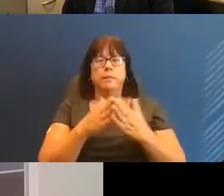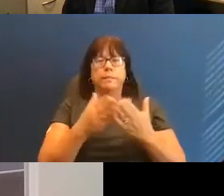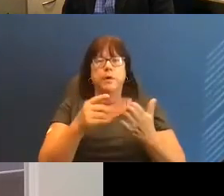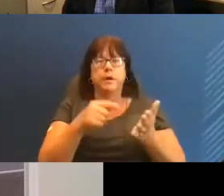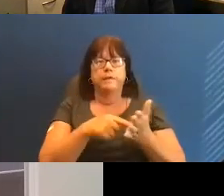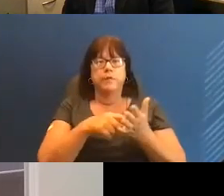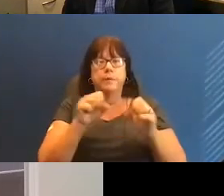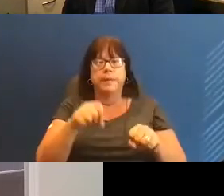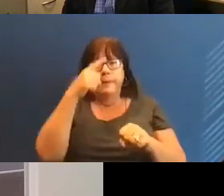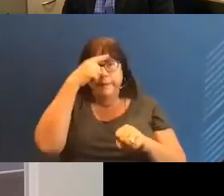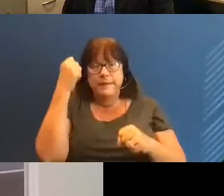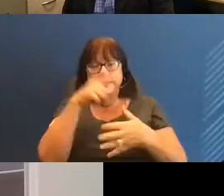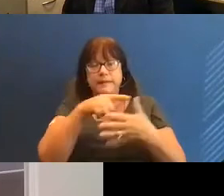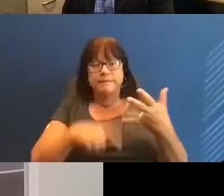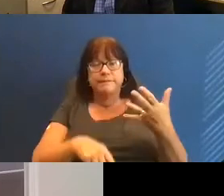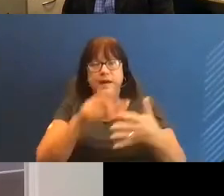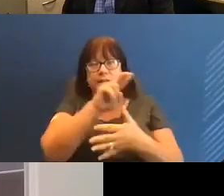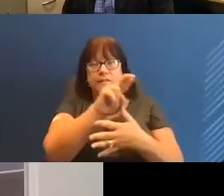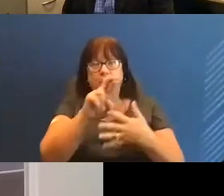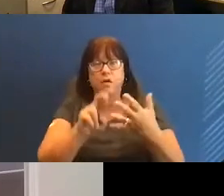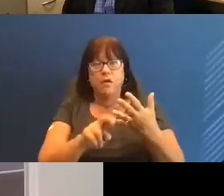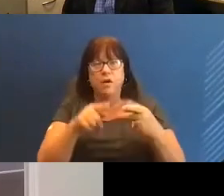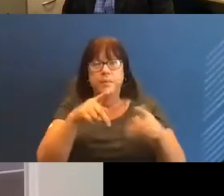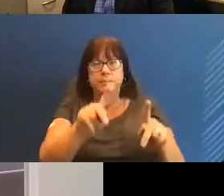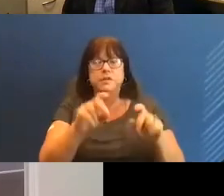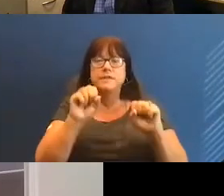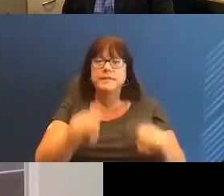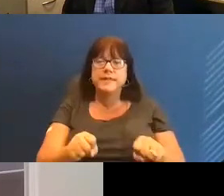permissions. They also have the potential to boost student engagement and transform your pedagogy